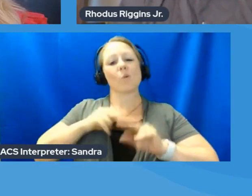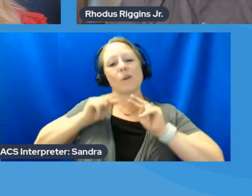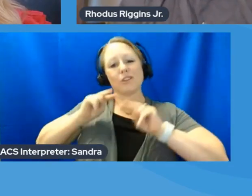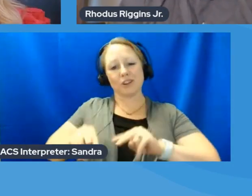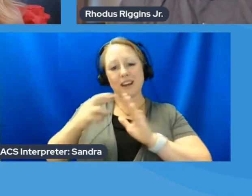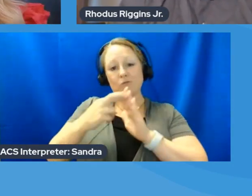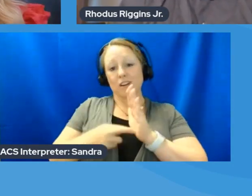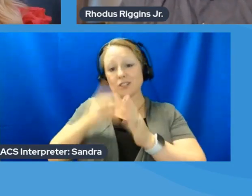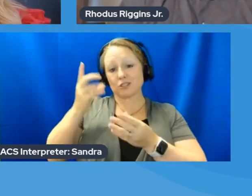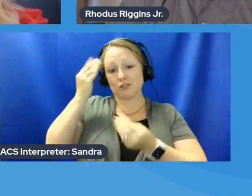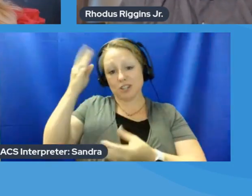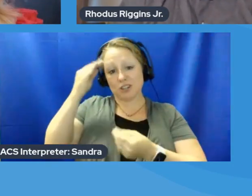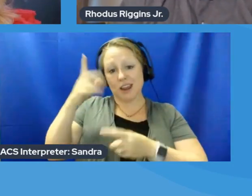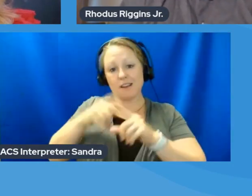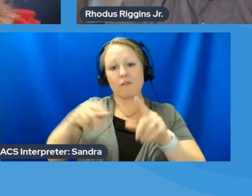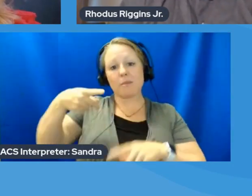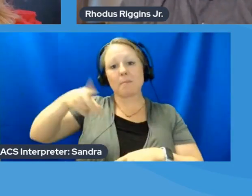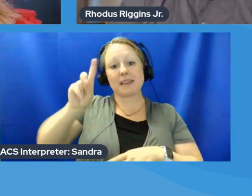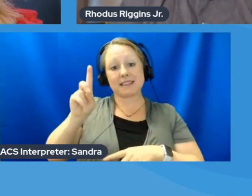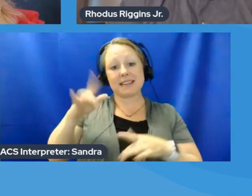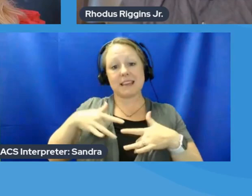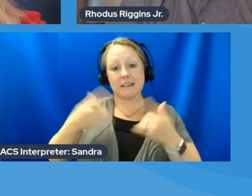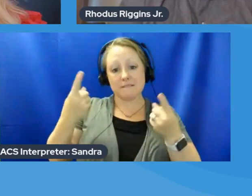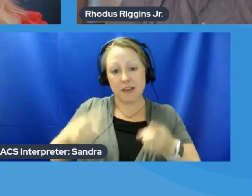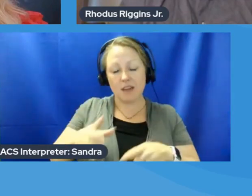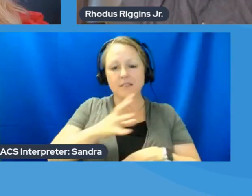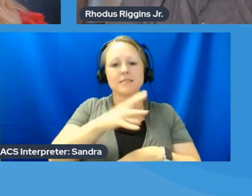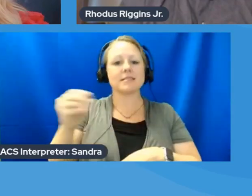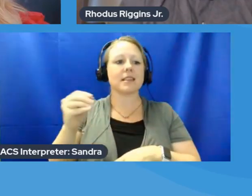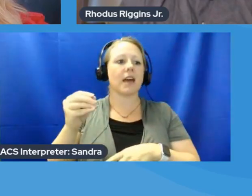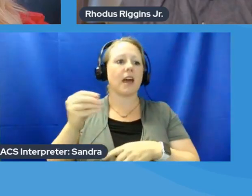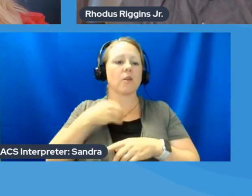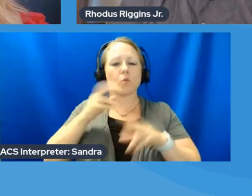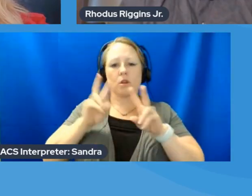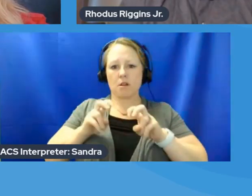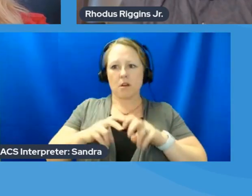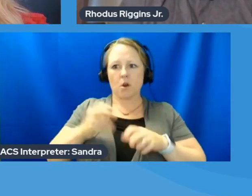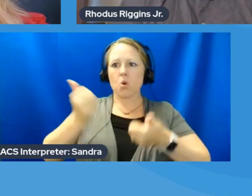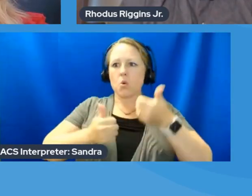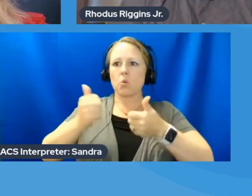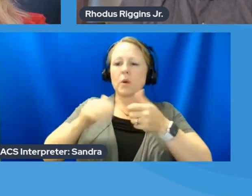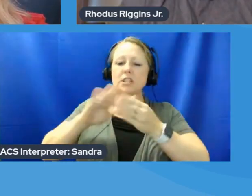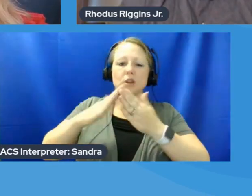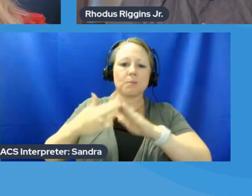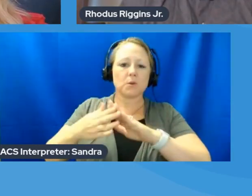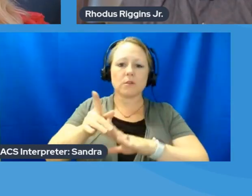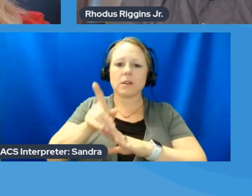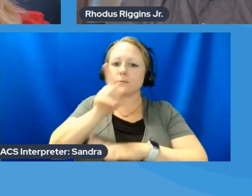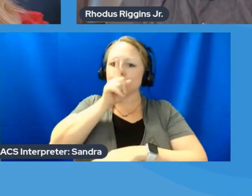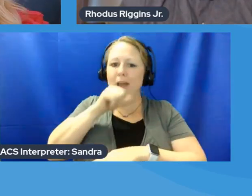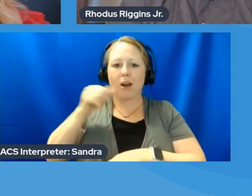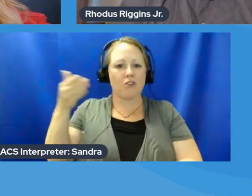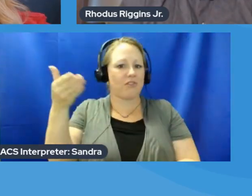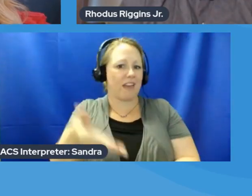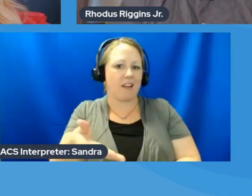and identifying regions or communities not represented at those events. And also we're looking at the evaluation surveys